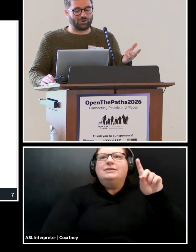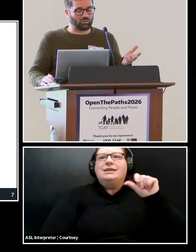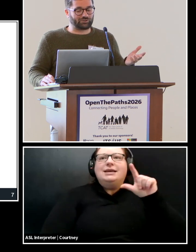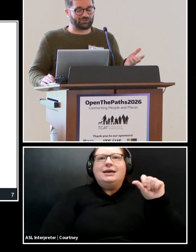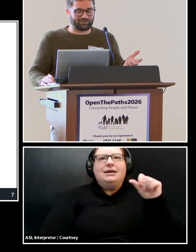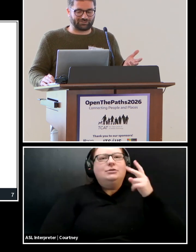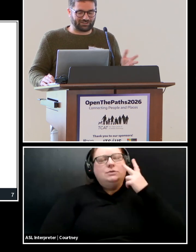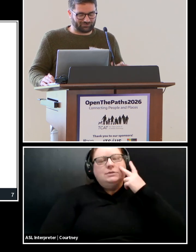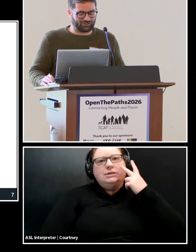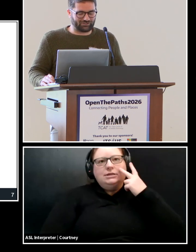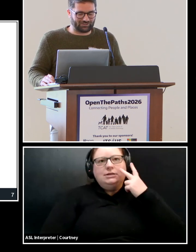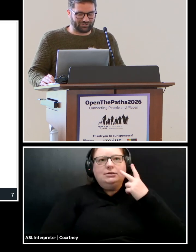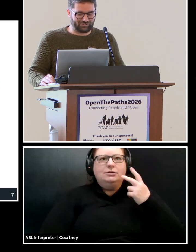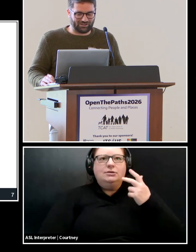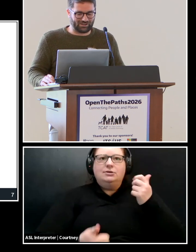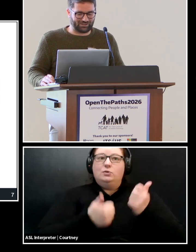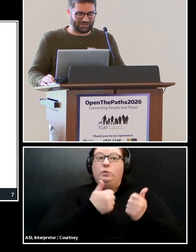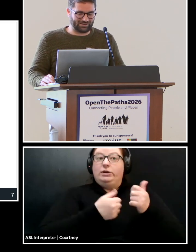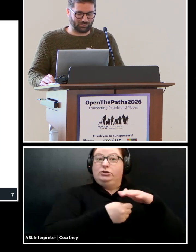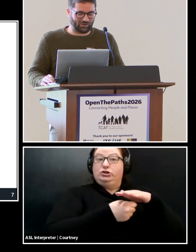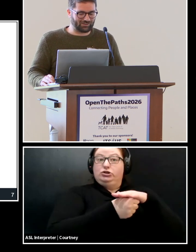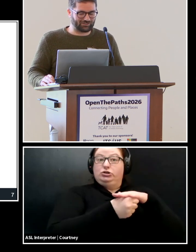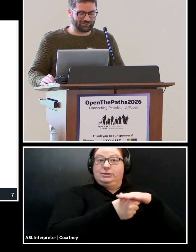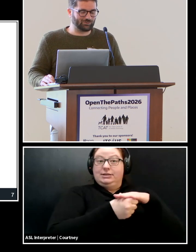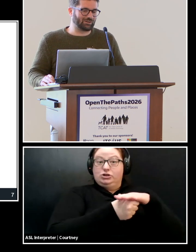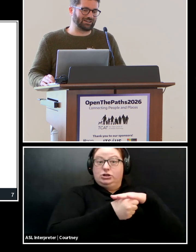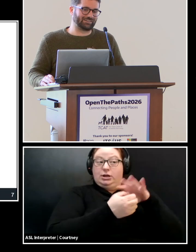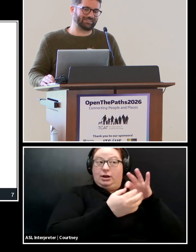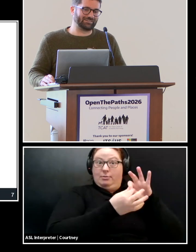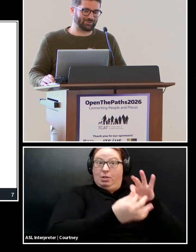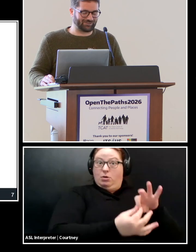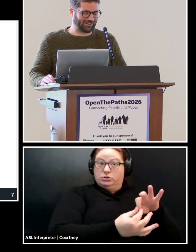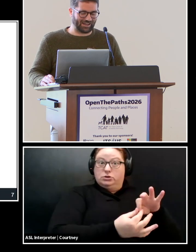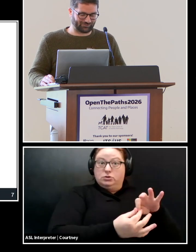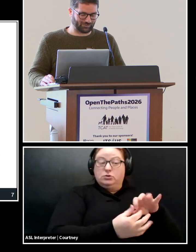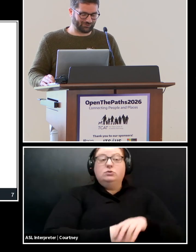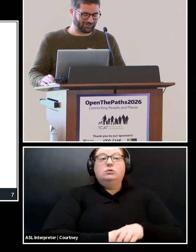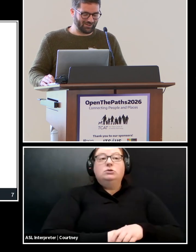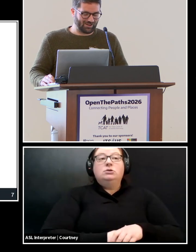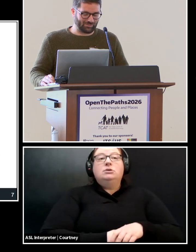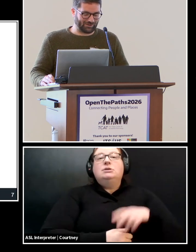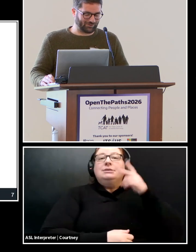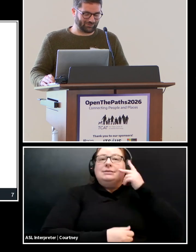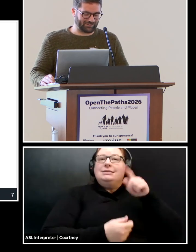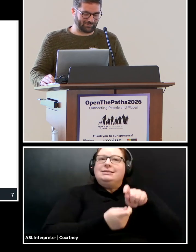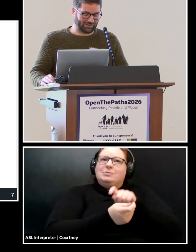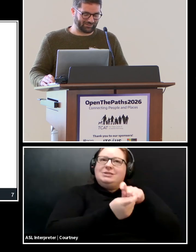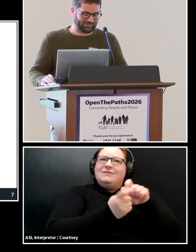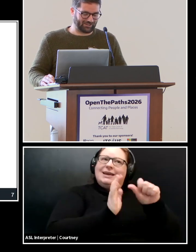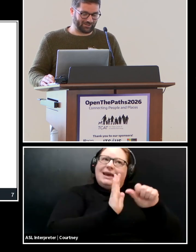you know which juris jurisdiction uh it belongs to uh see specific attributes about those segments